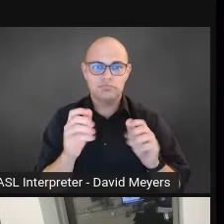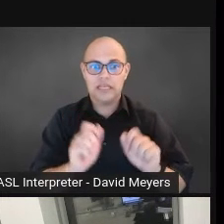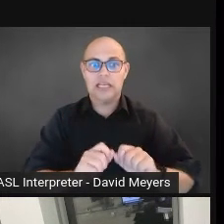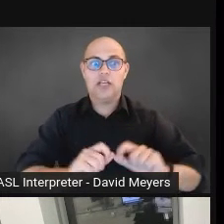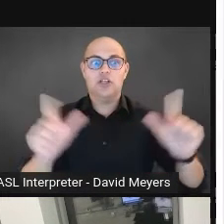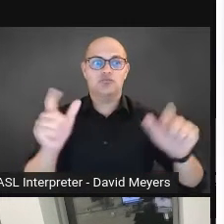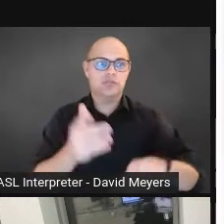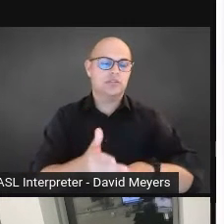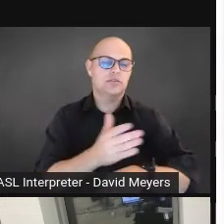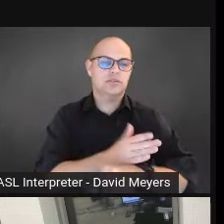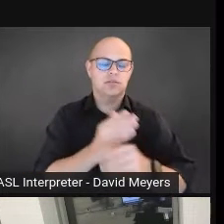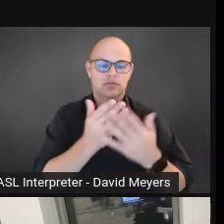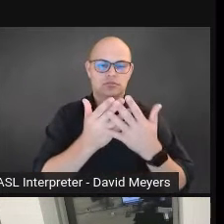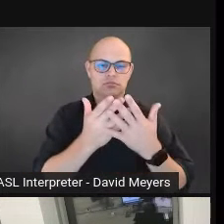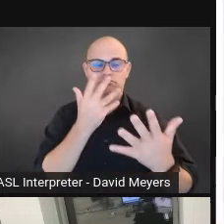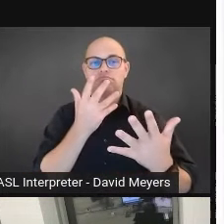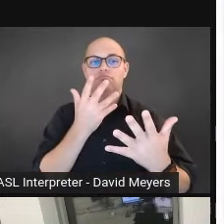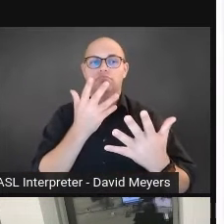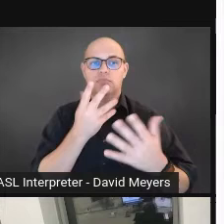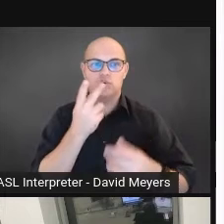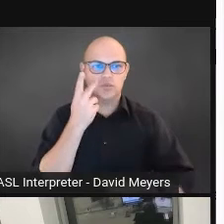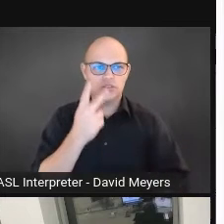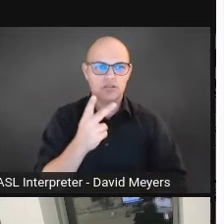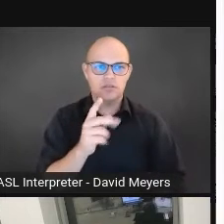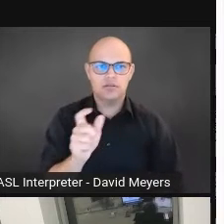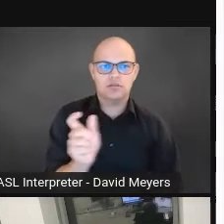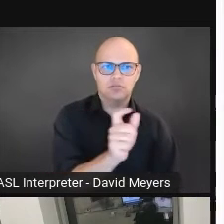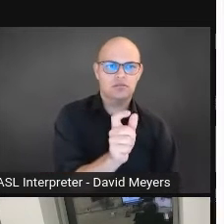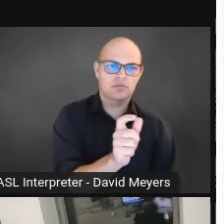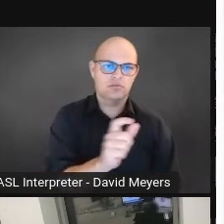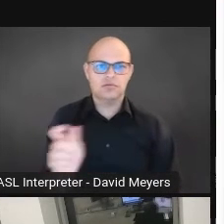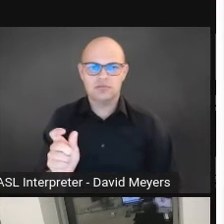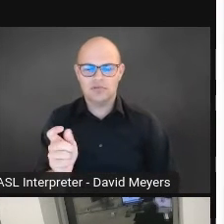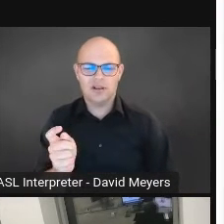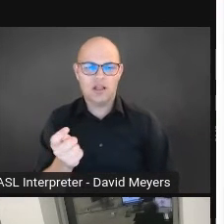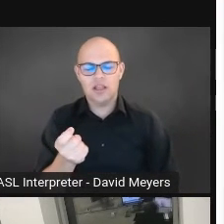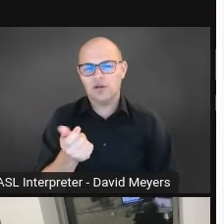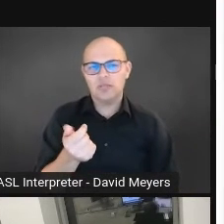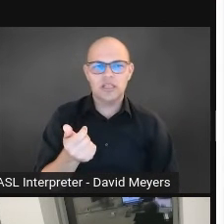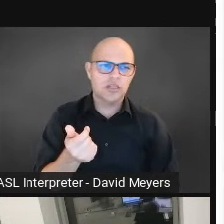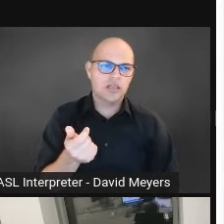Actually, as you can see, the navigation here is confusing